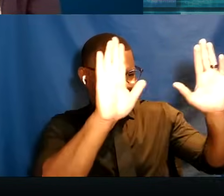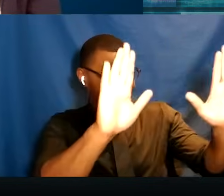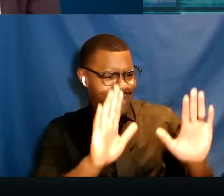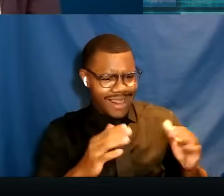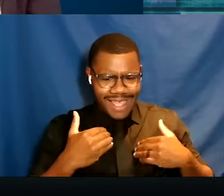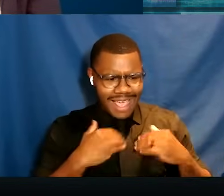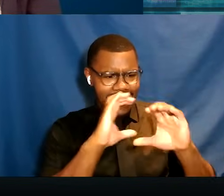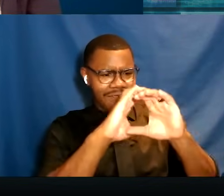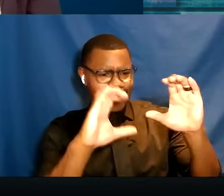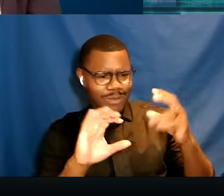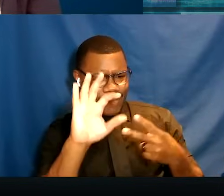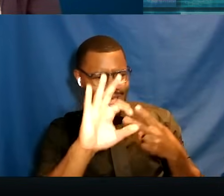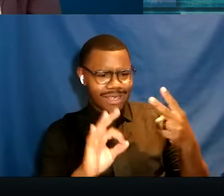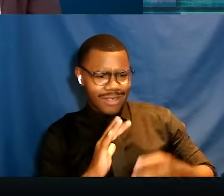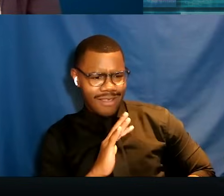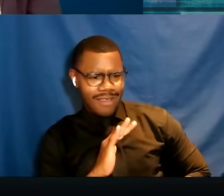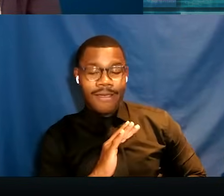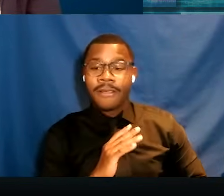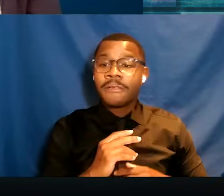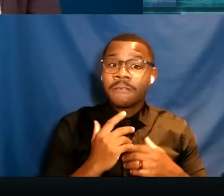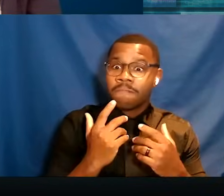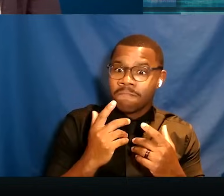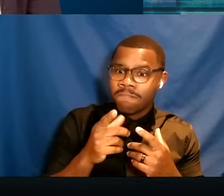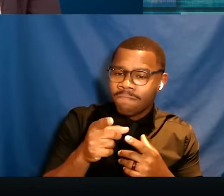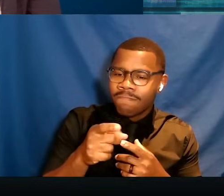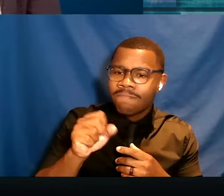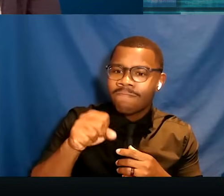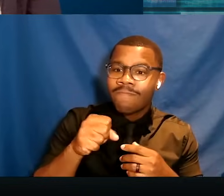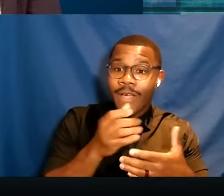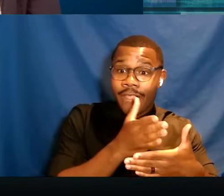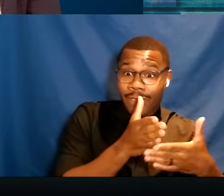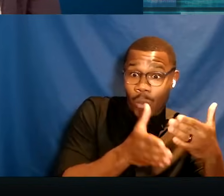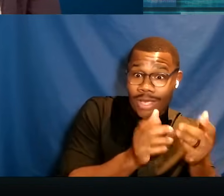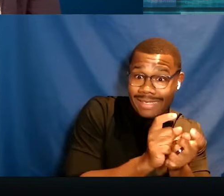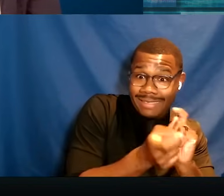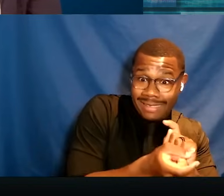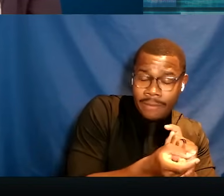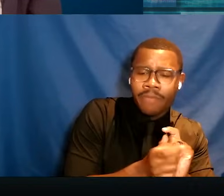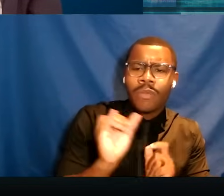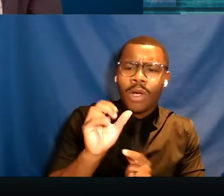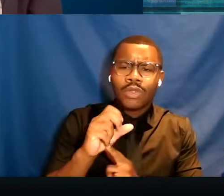Yeah, you know, it's funny because when we talked about these changes, especially the weekends one, but also the other pieces, you know, we've gotten,